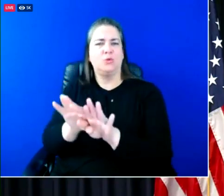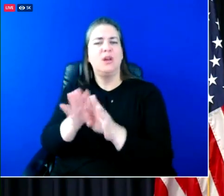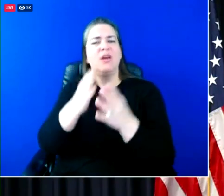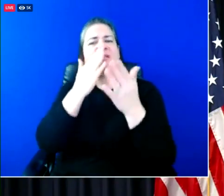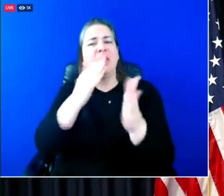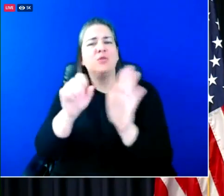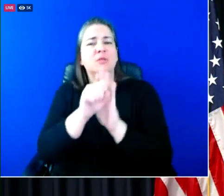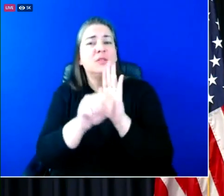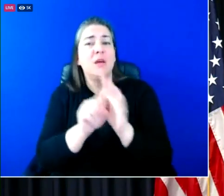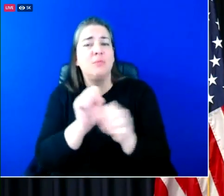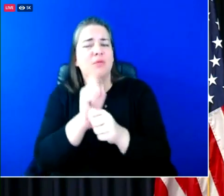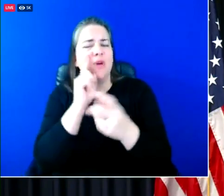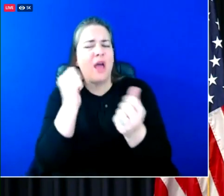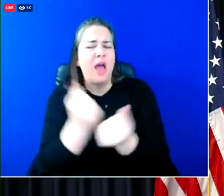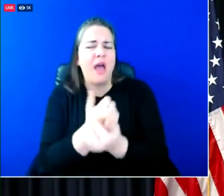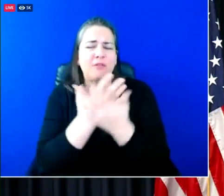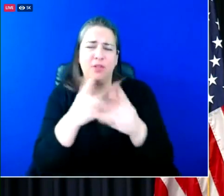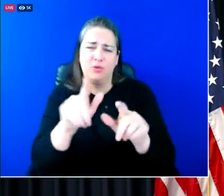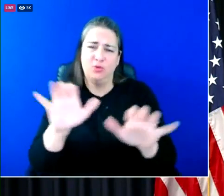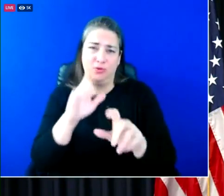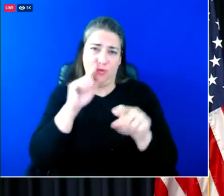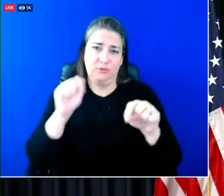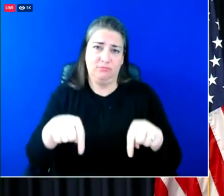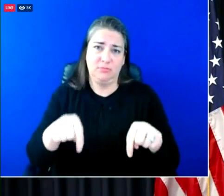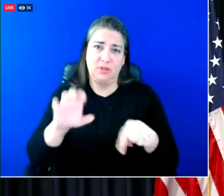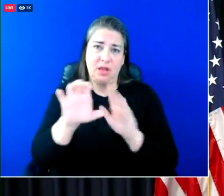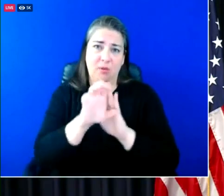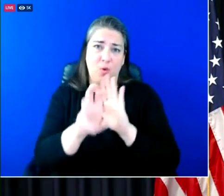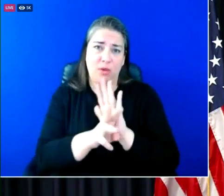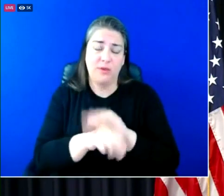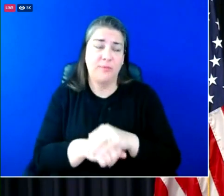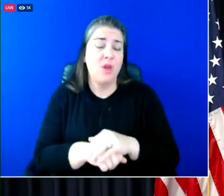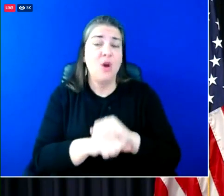of our other employers out there. As Director, Doucet will talk about rush